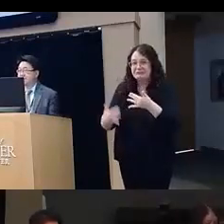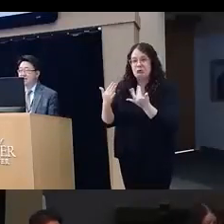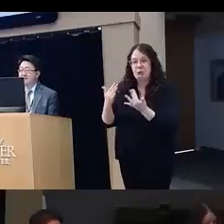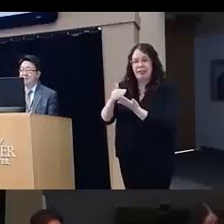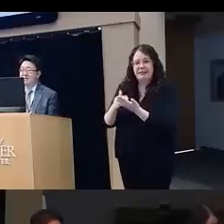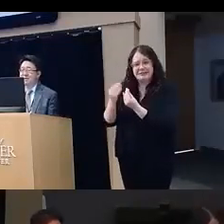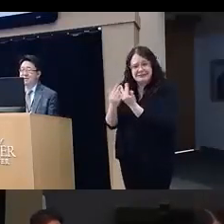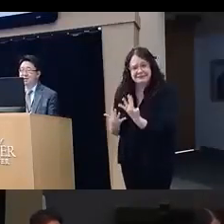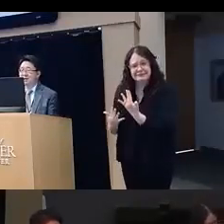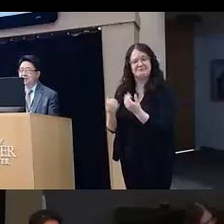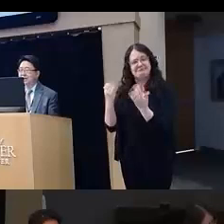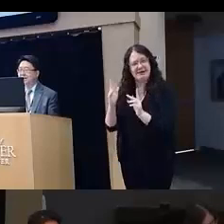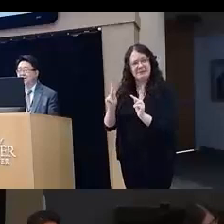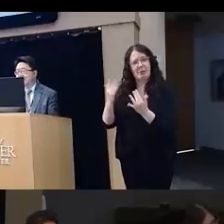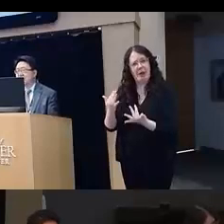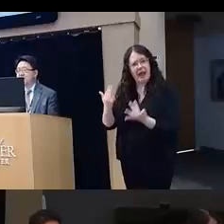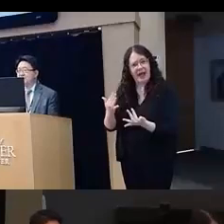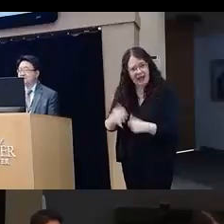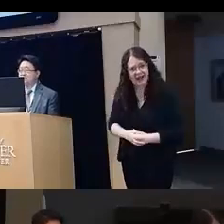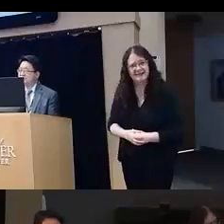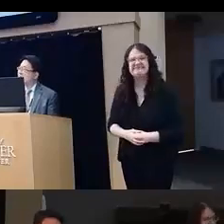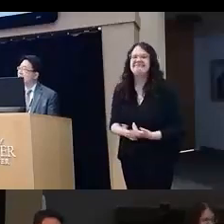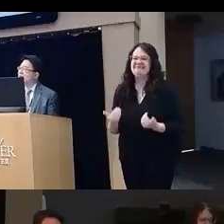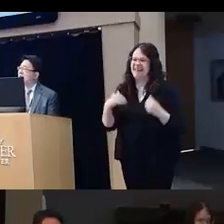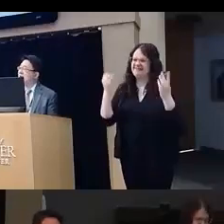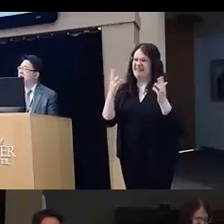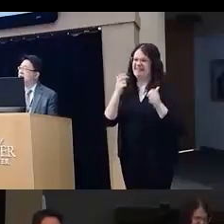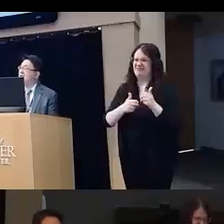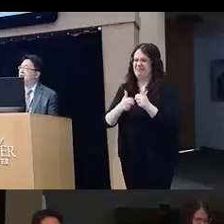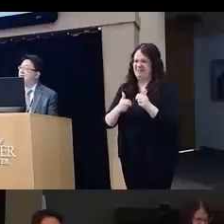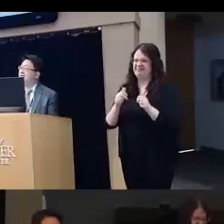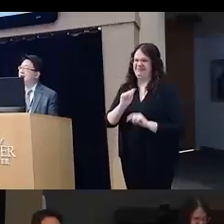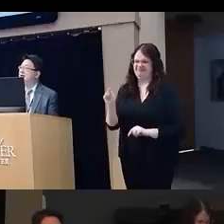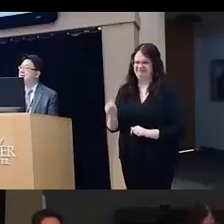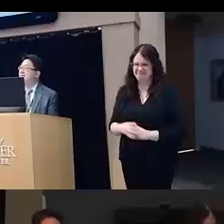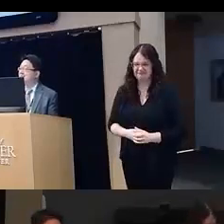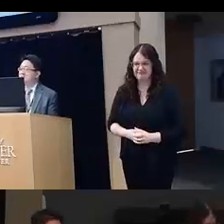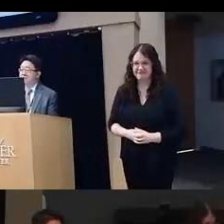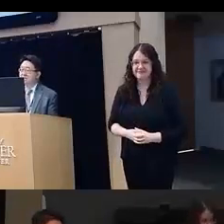remain problematic and there are lots of issues particularly inaugurational academic missions